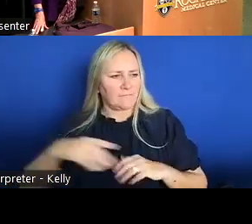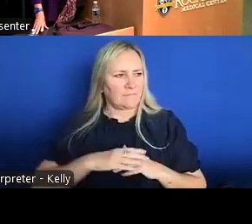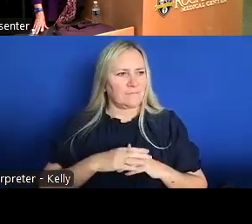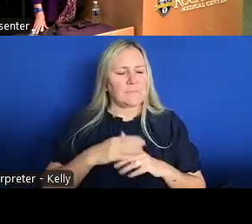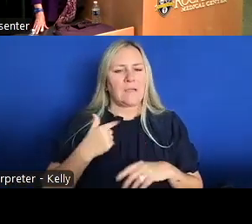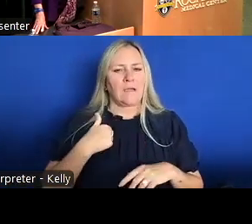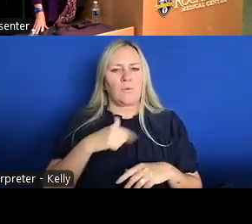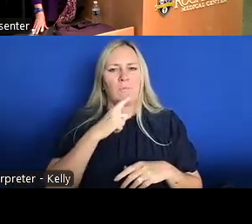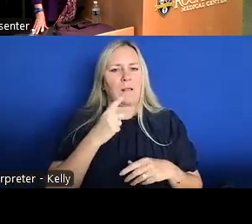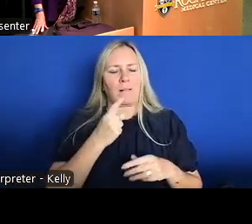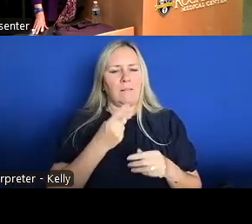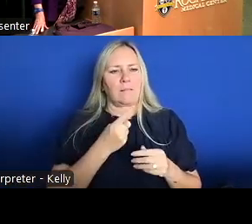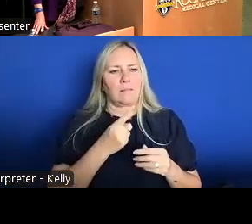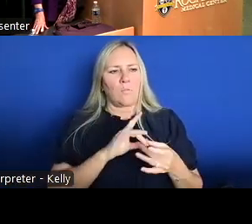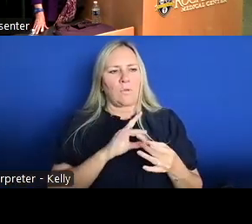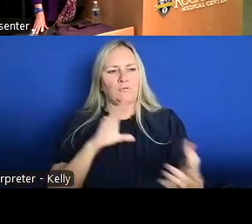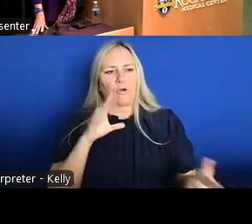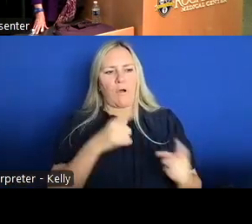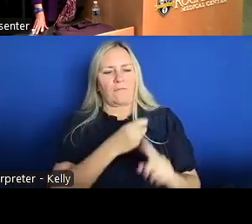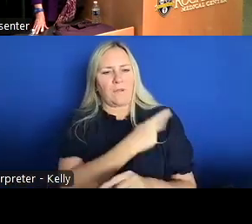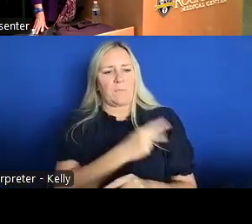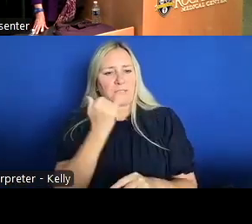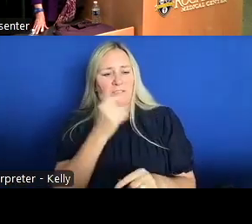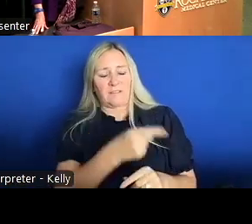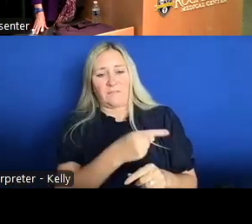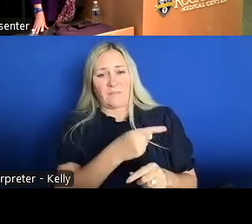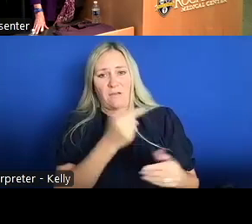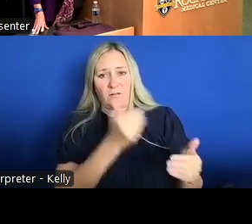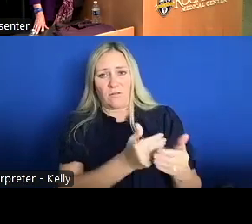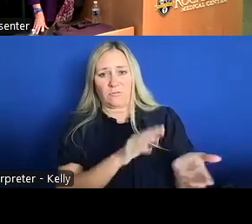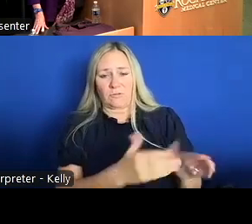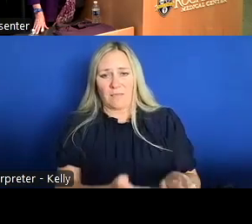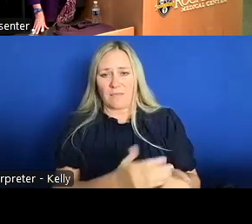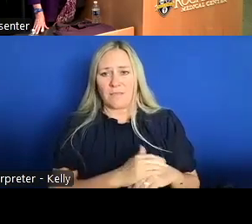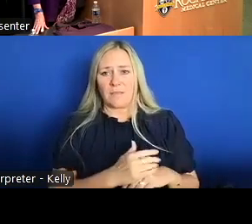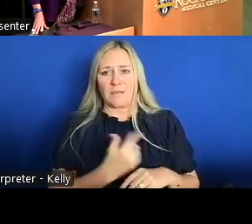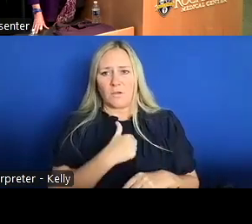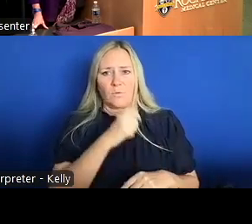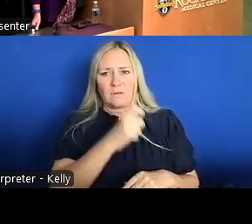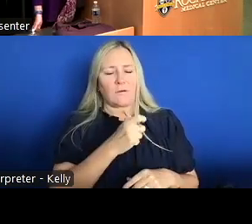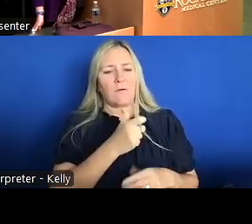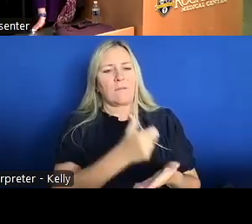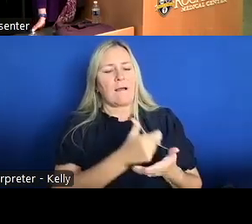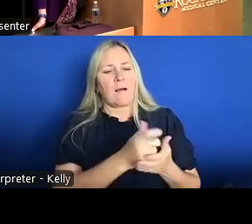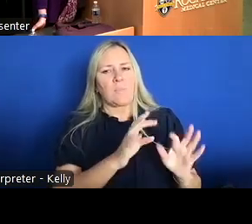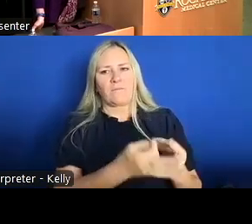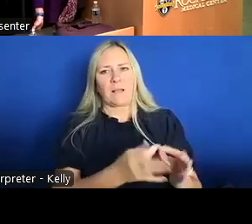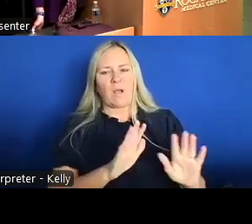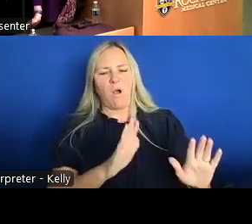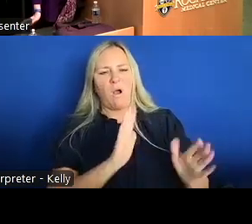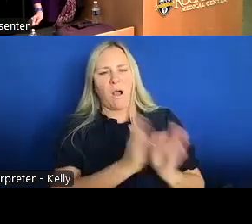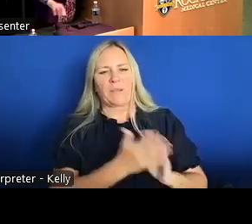uh when they're dying or we don't help families that we we tough it up um you know I I worked and